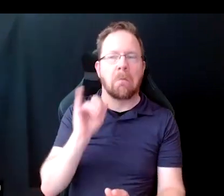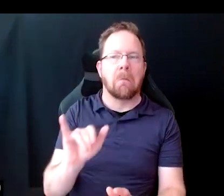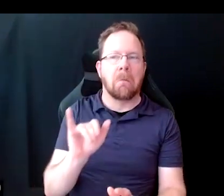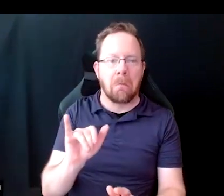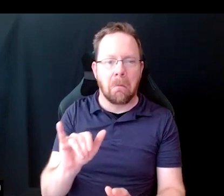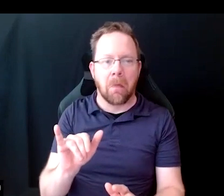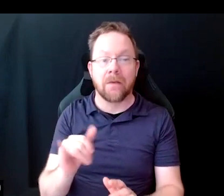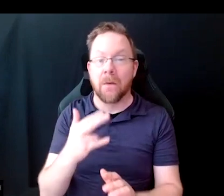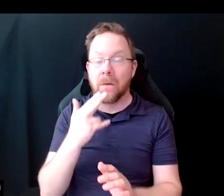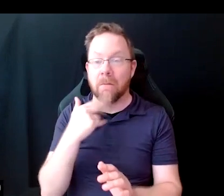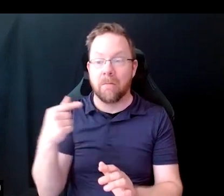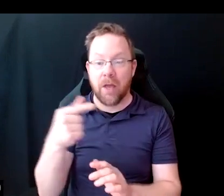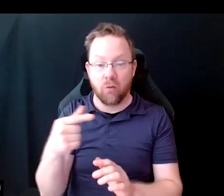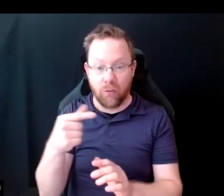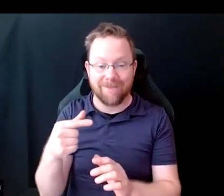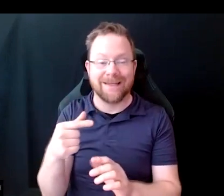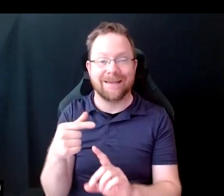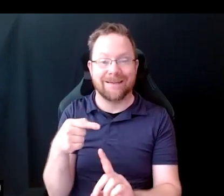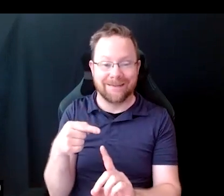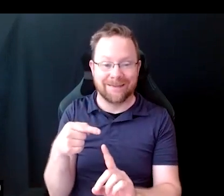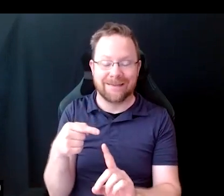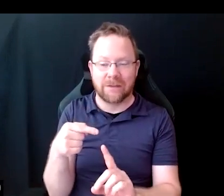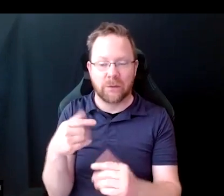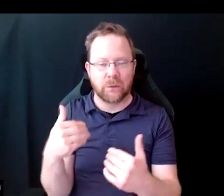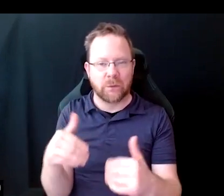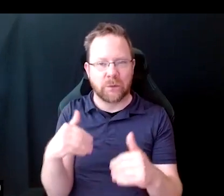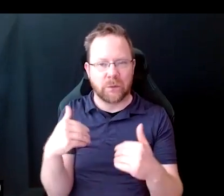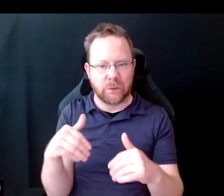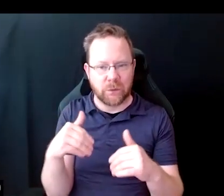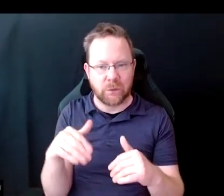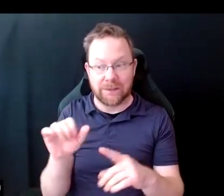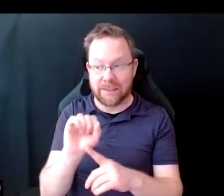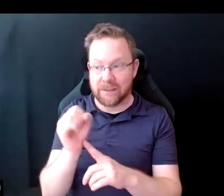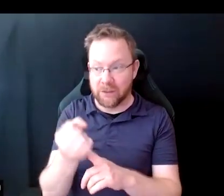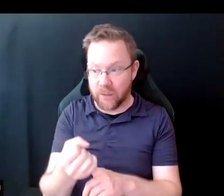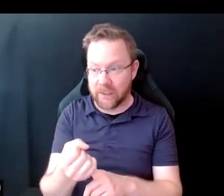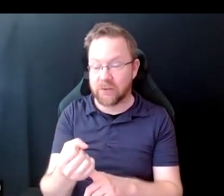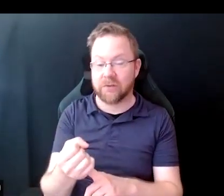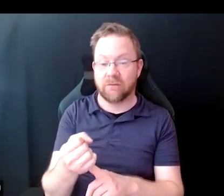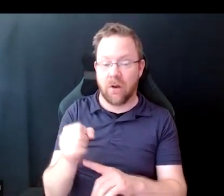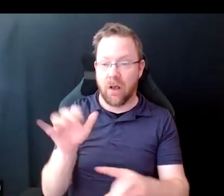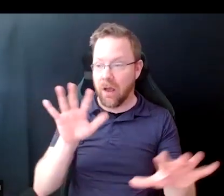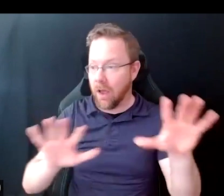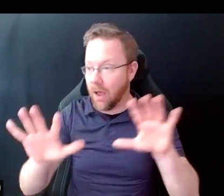that in a microgravity environment, the situation for finding your way around if you can't see,